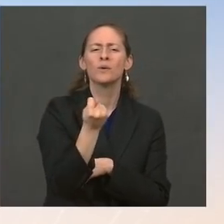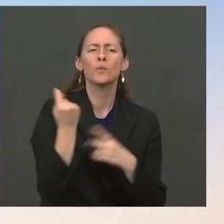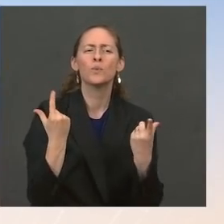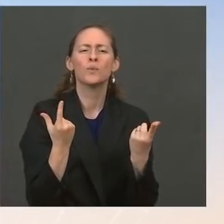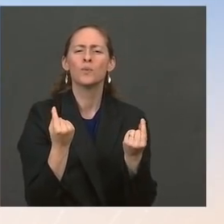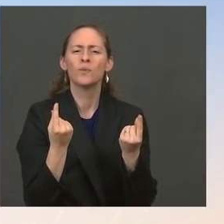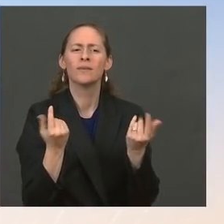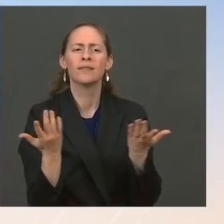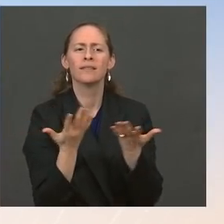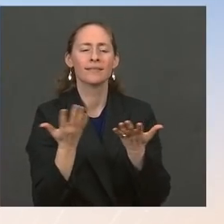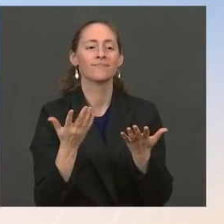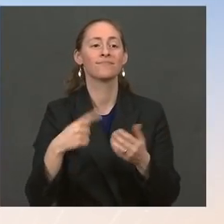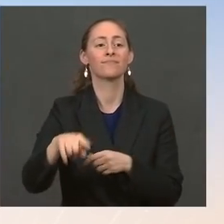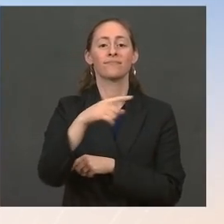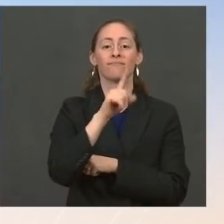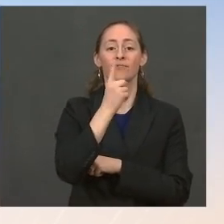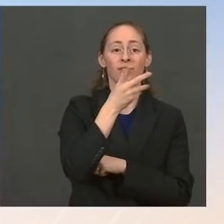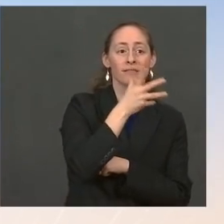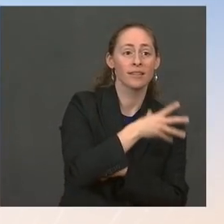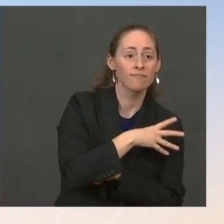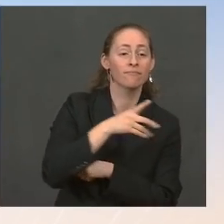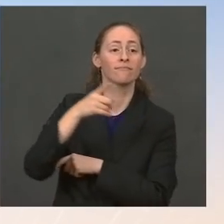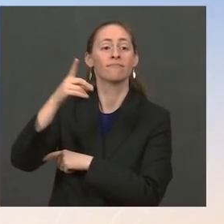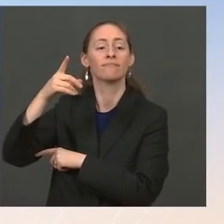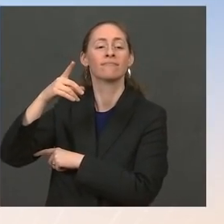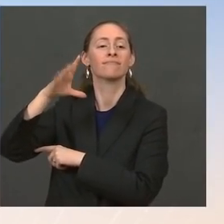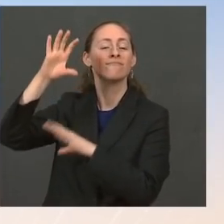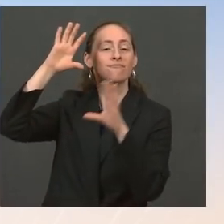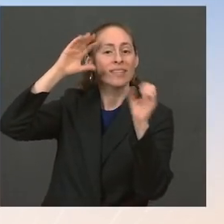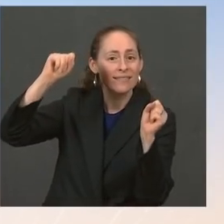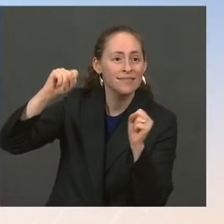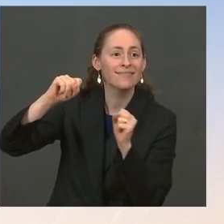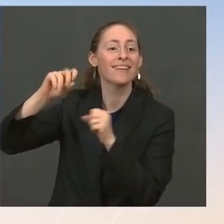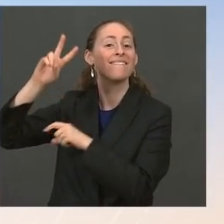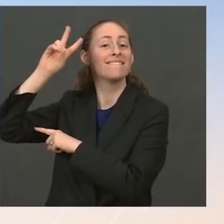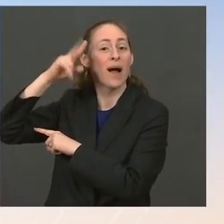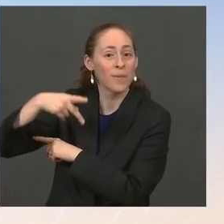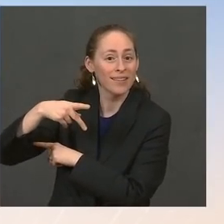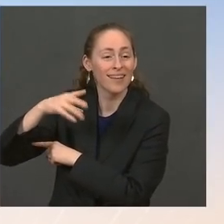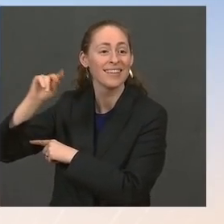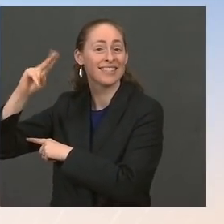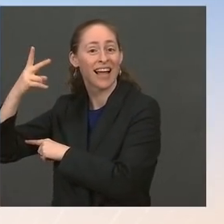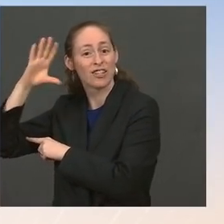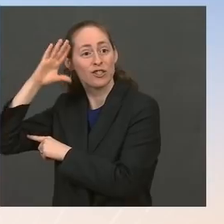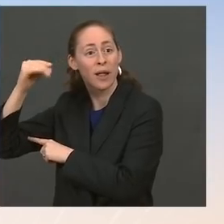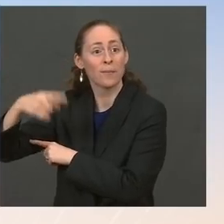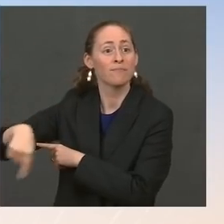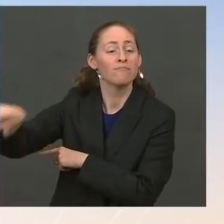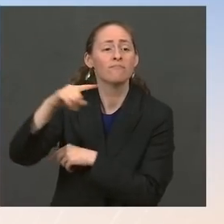and the Second Gentleman will participate in a service project in Washington, D.C. And later that day, the President and the First Lady